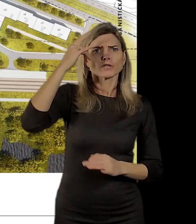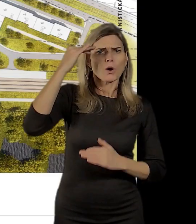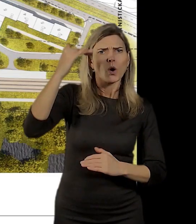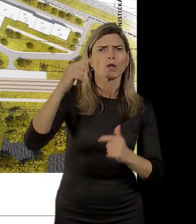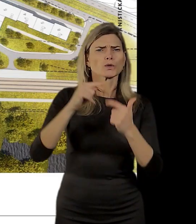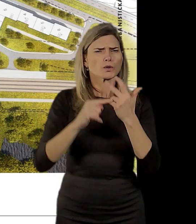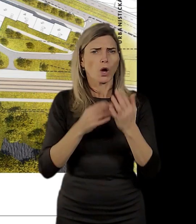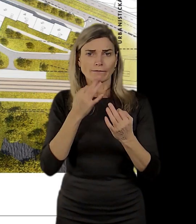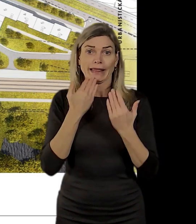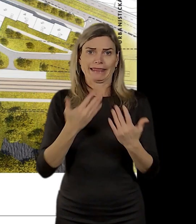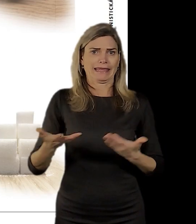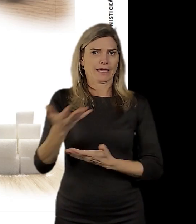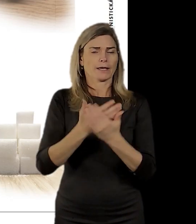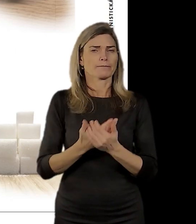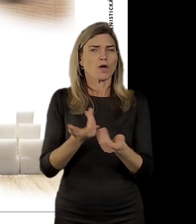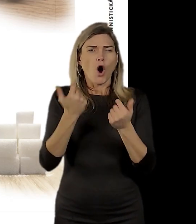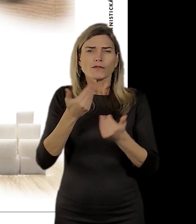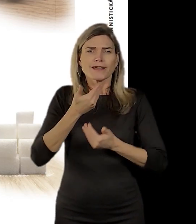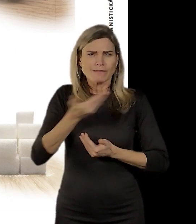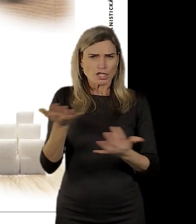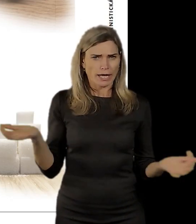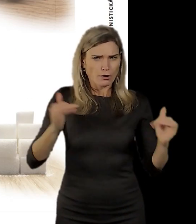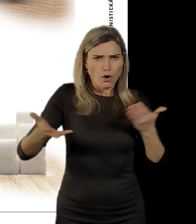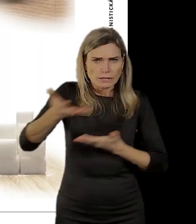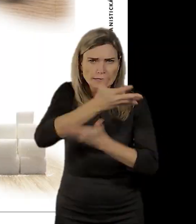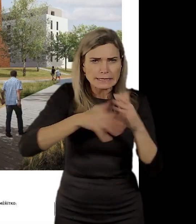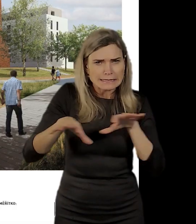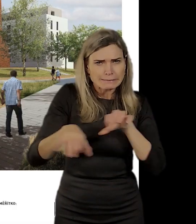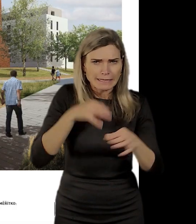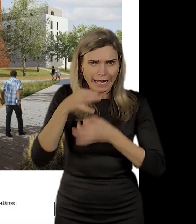Public participation for an architect means having a real client.